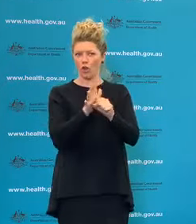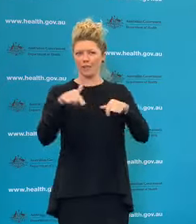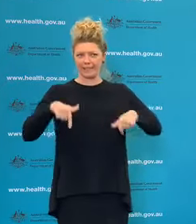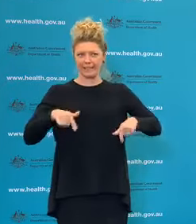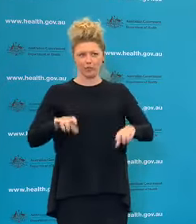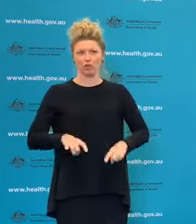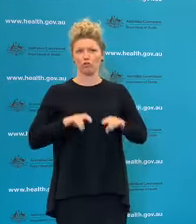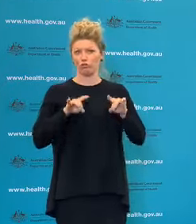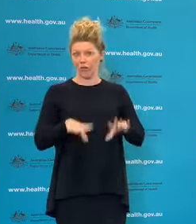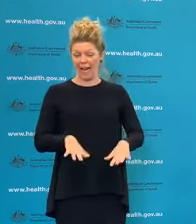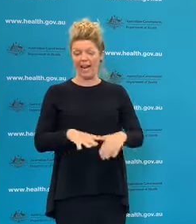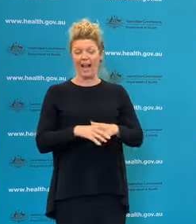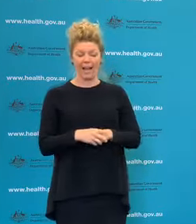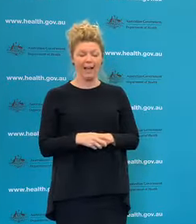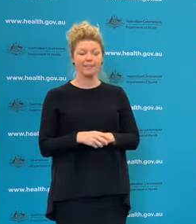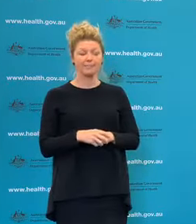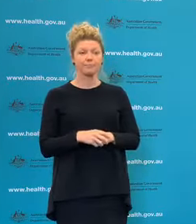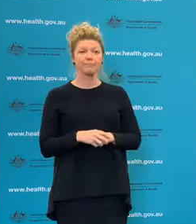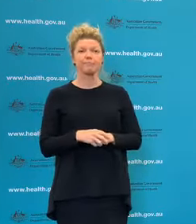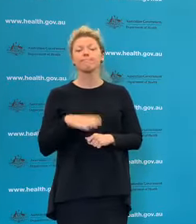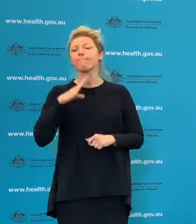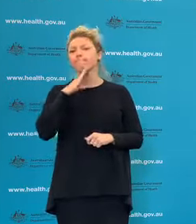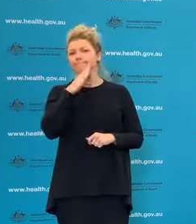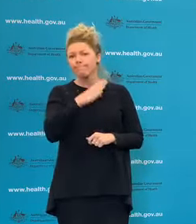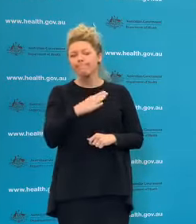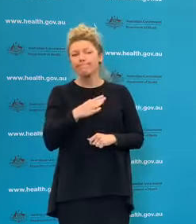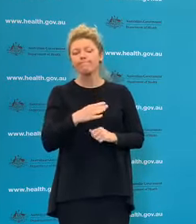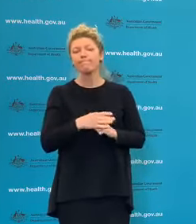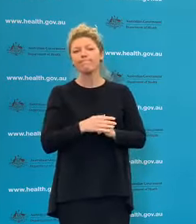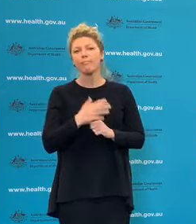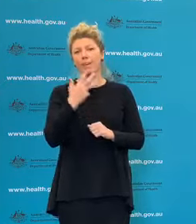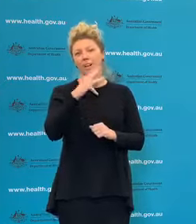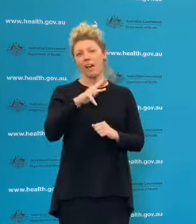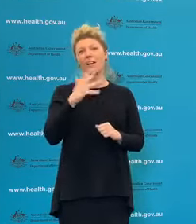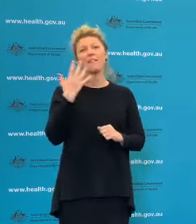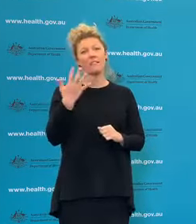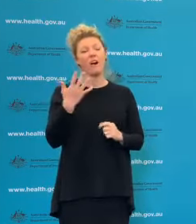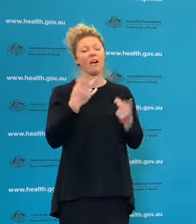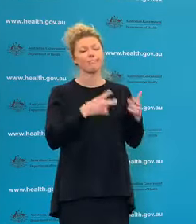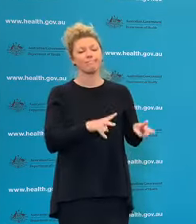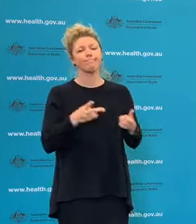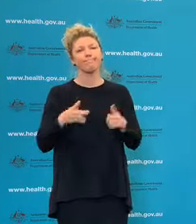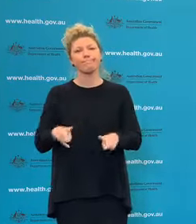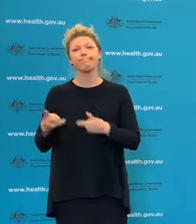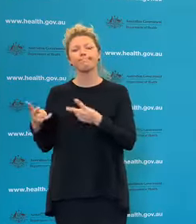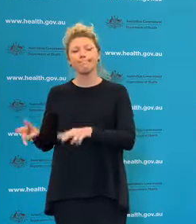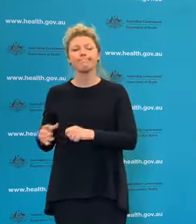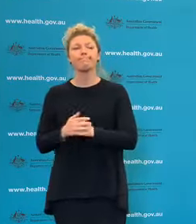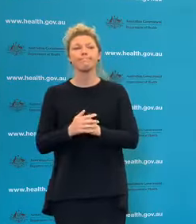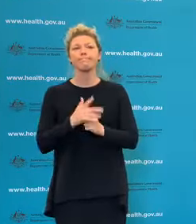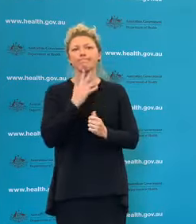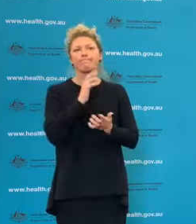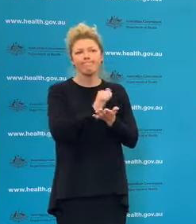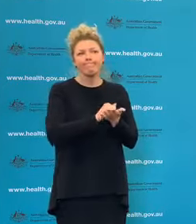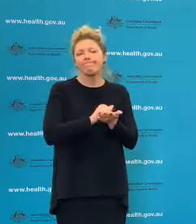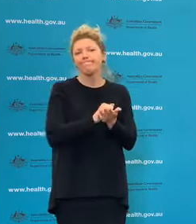Australia. Sadly we've seen 95 deaths and I express my condolences to all those